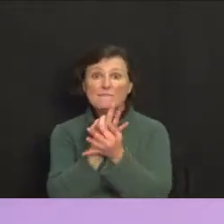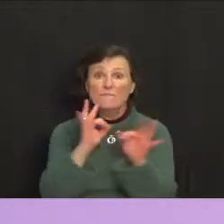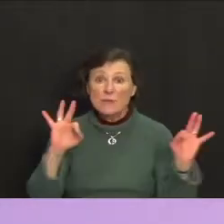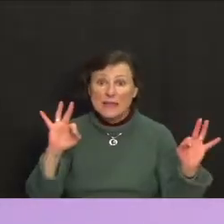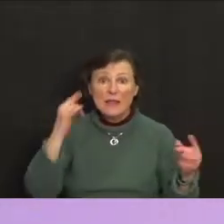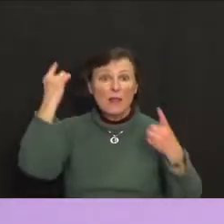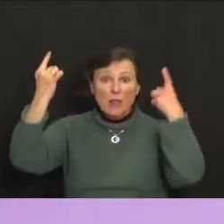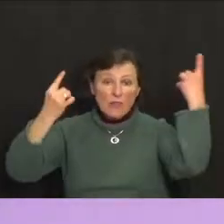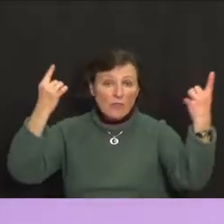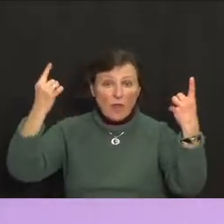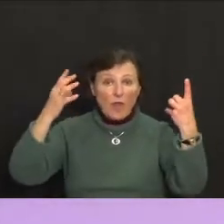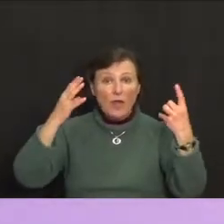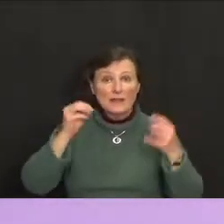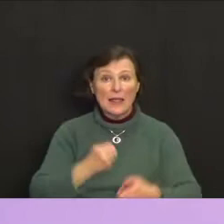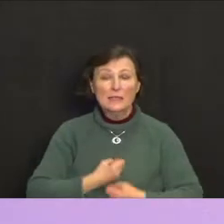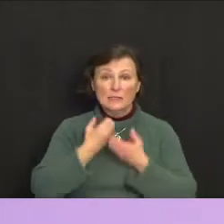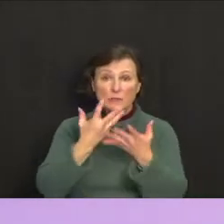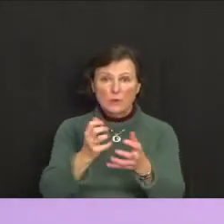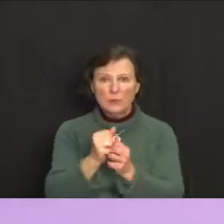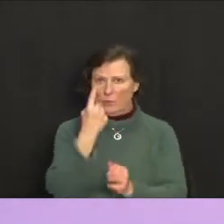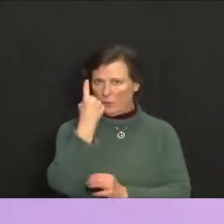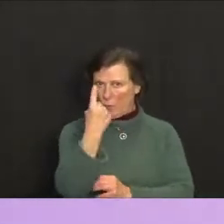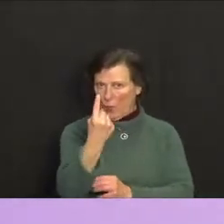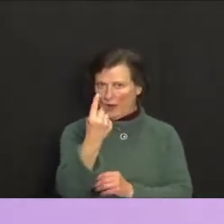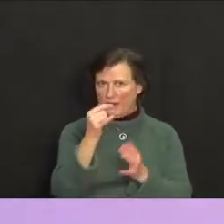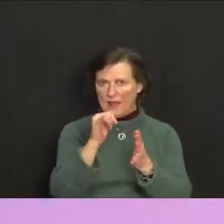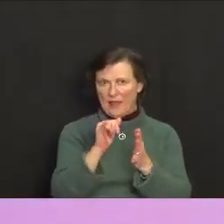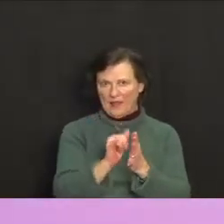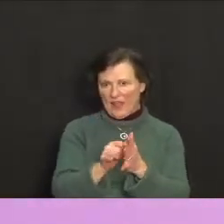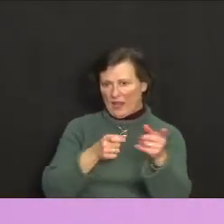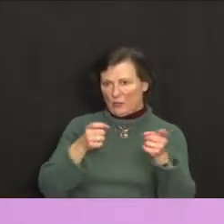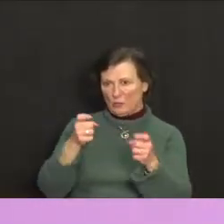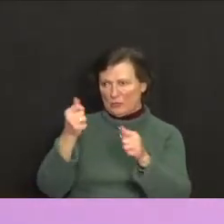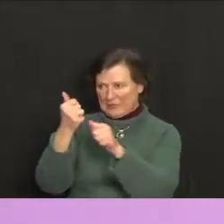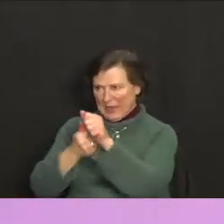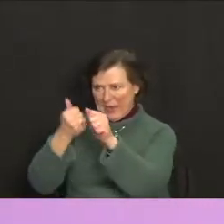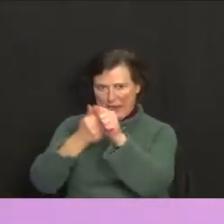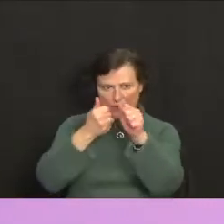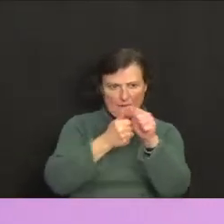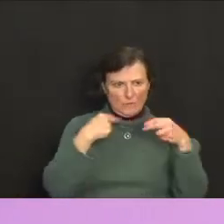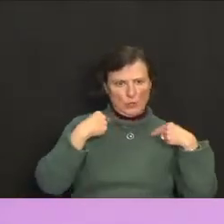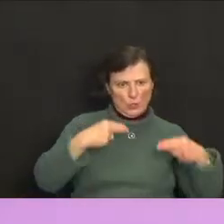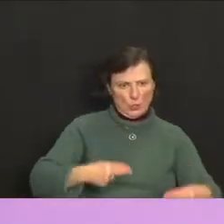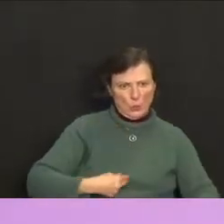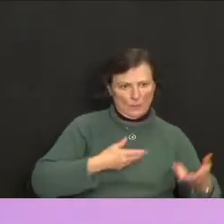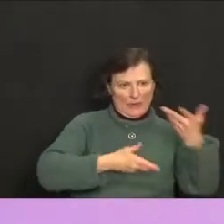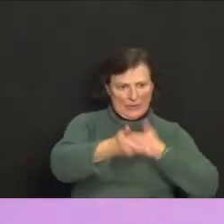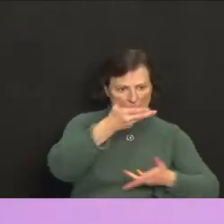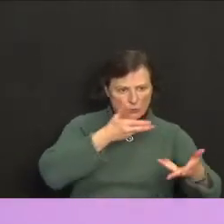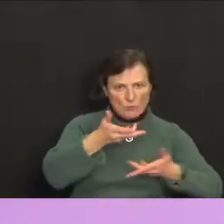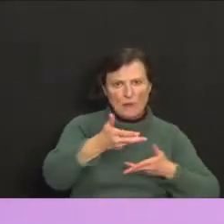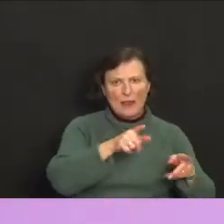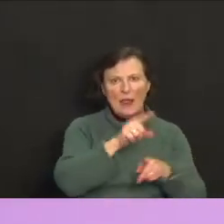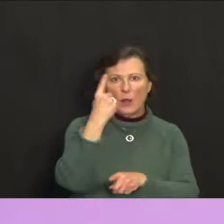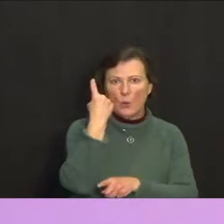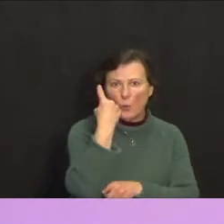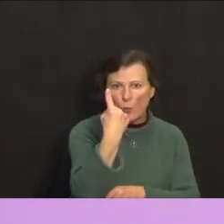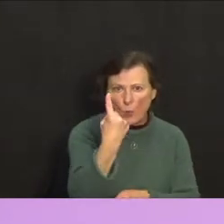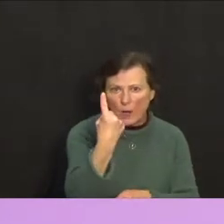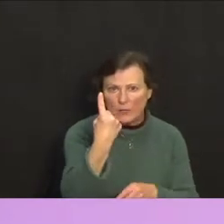and expression with one that treats every human interaction as one of oppressor and oppressed.